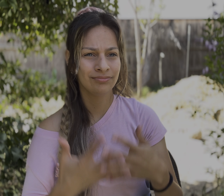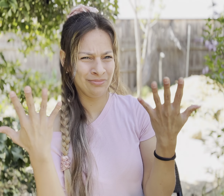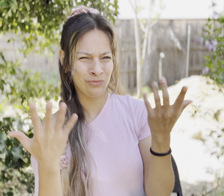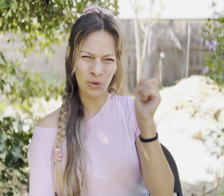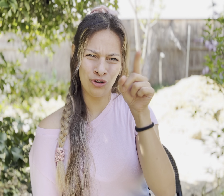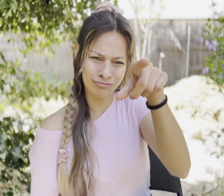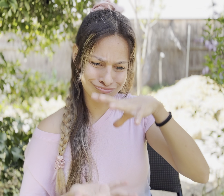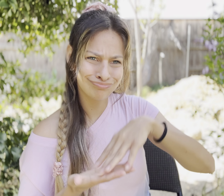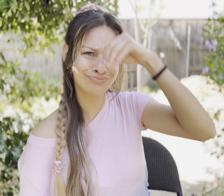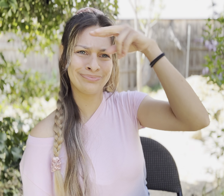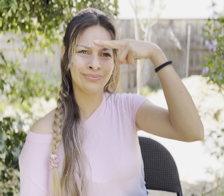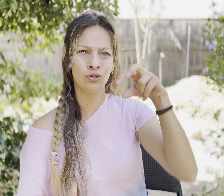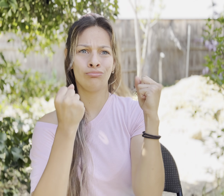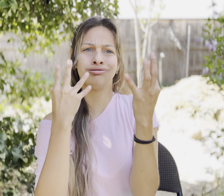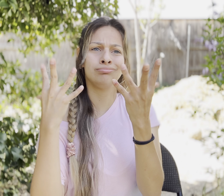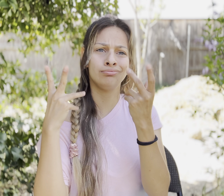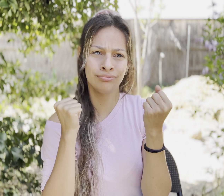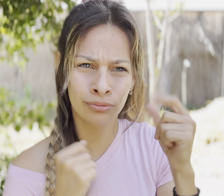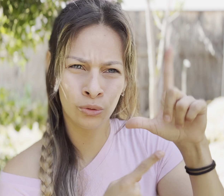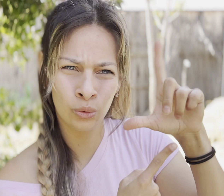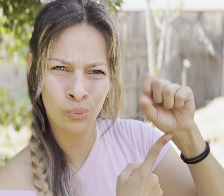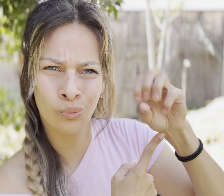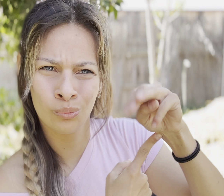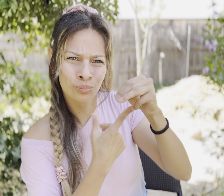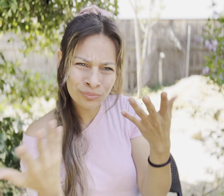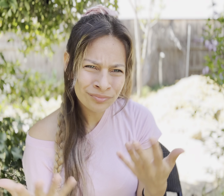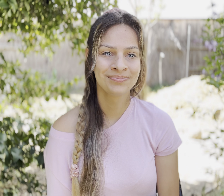Where did you learn the Mexican Sign Language (LSM)?